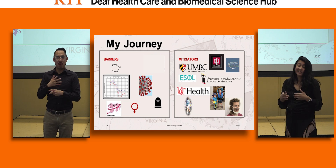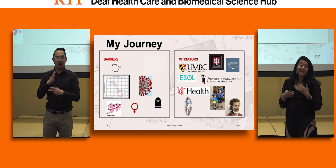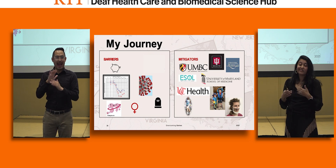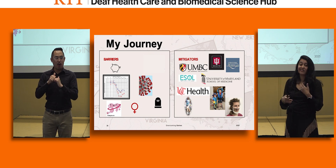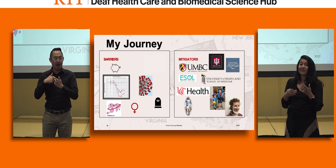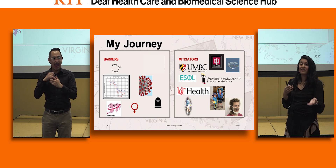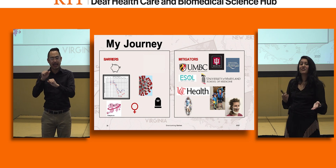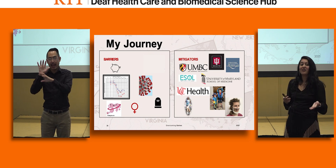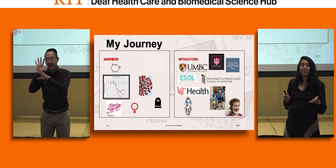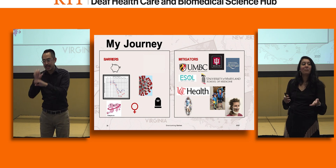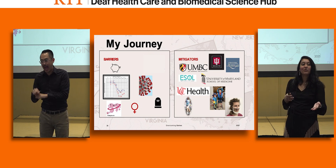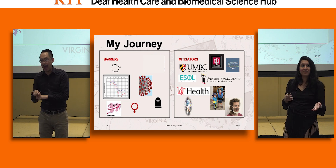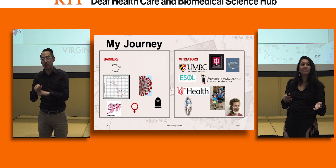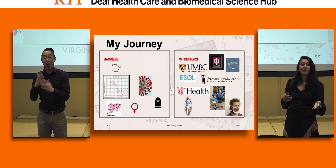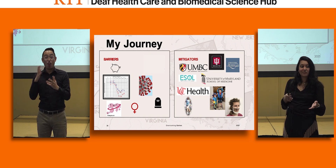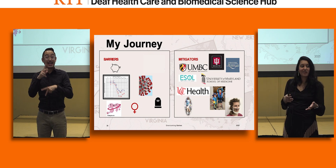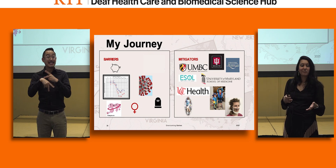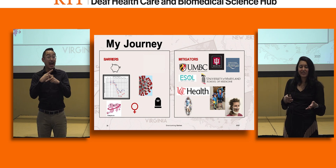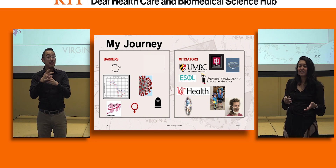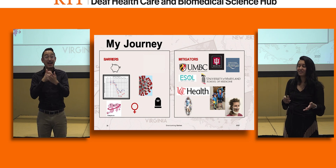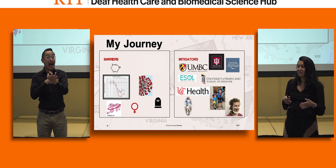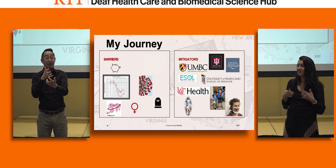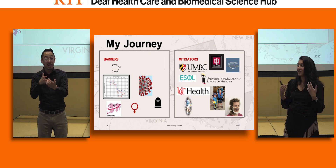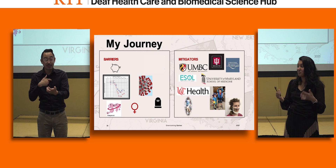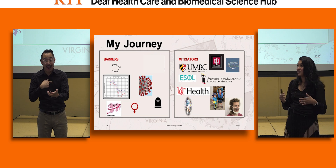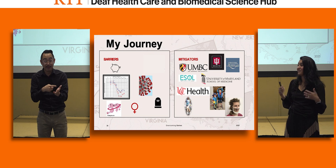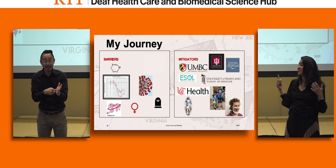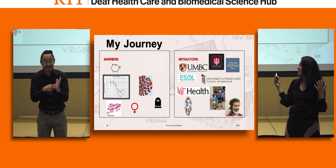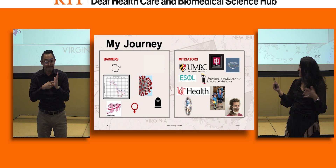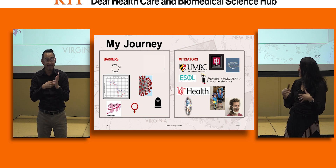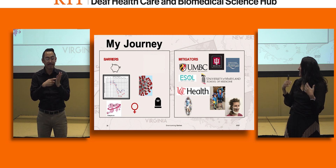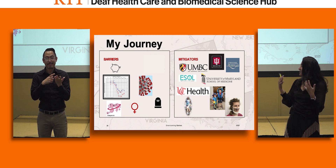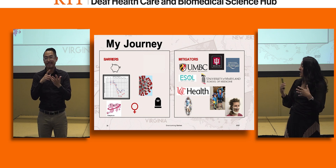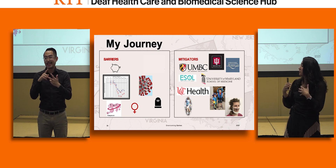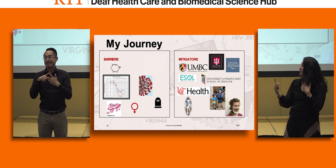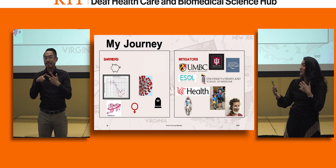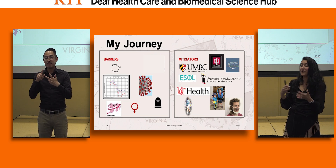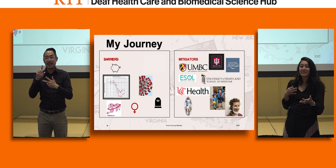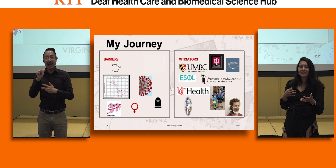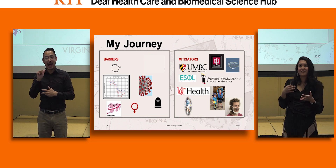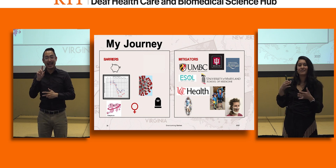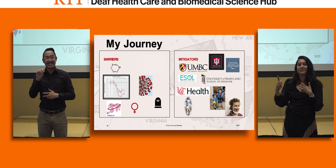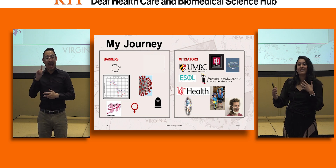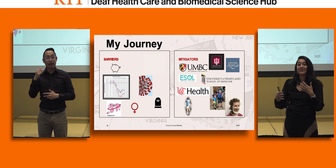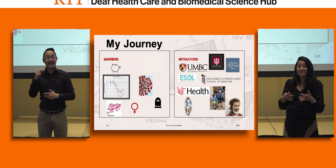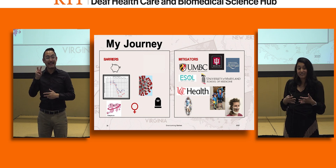And, yes, did I have to come up with some of those accommodations and adaptive devices and ideas?